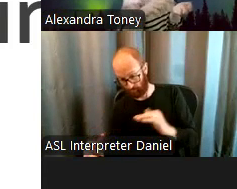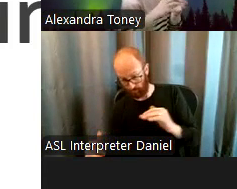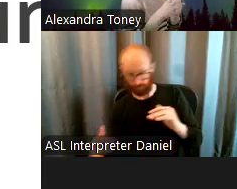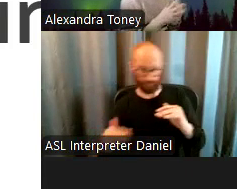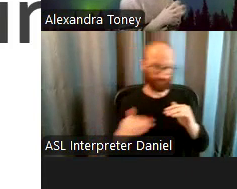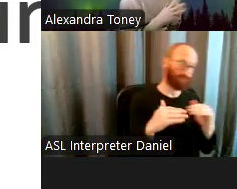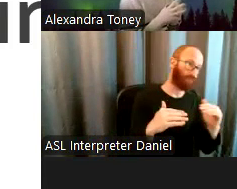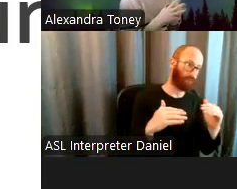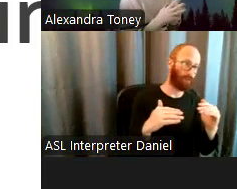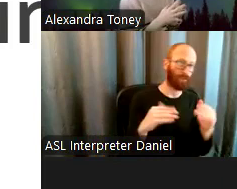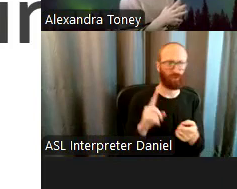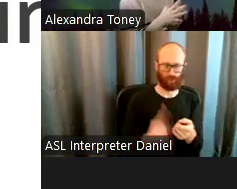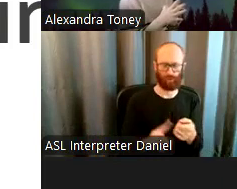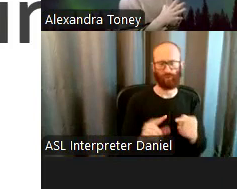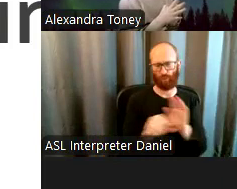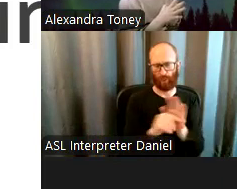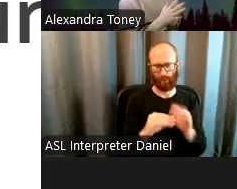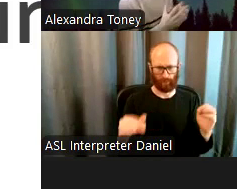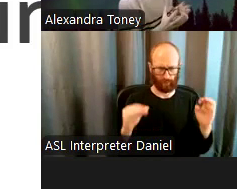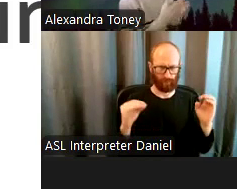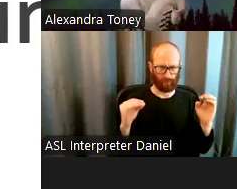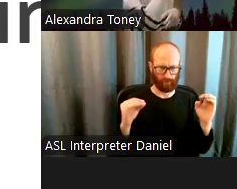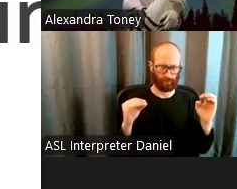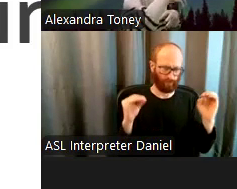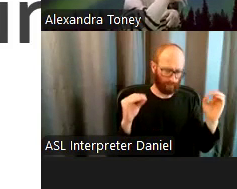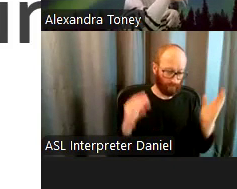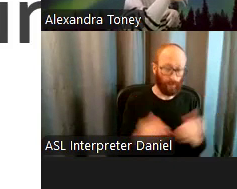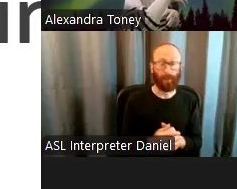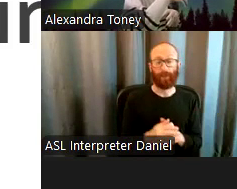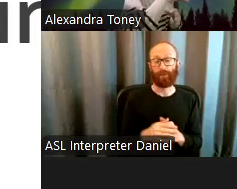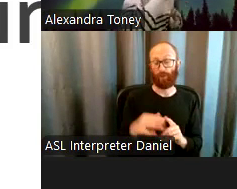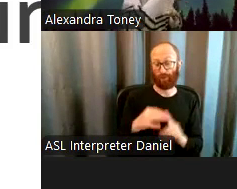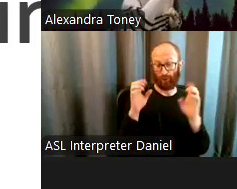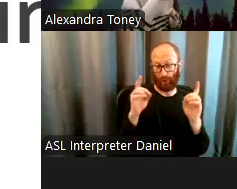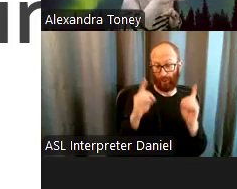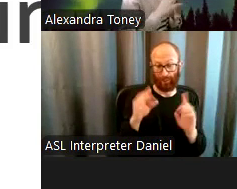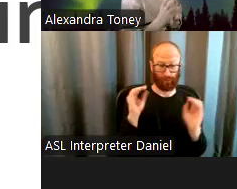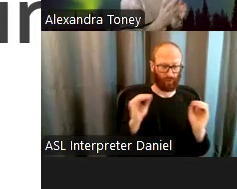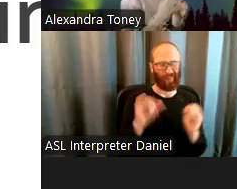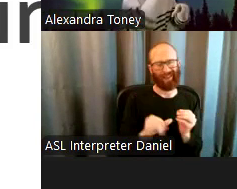so special education instruction through an IEP is additional support that bridges that Gap. It